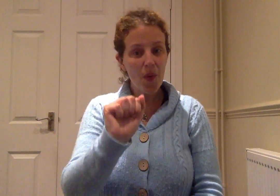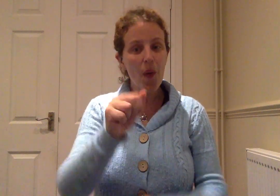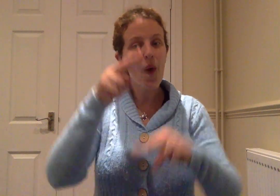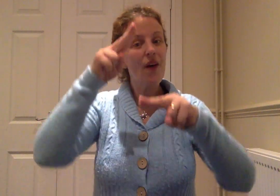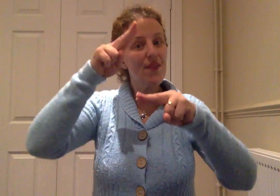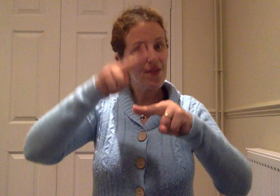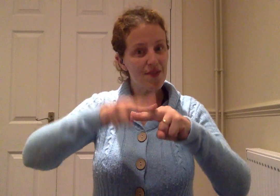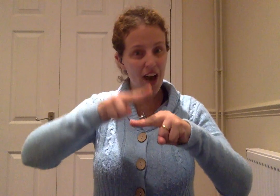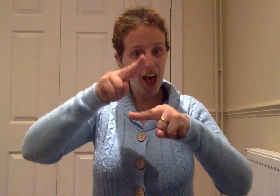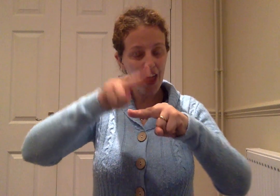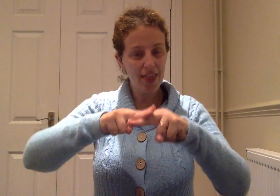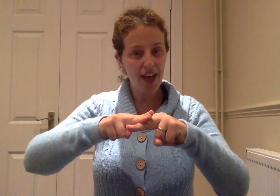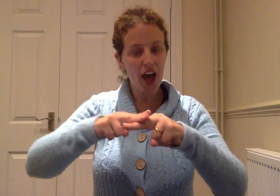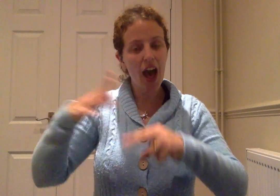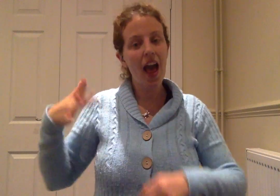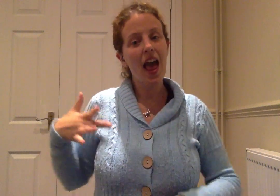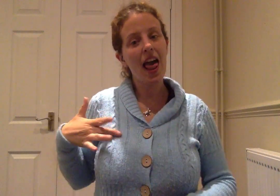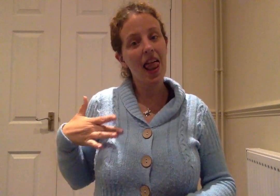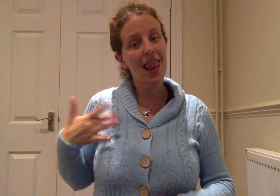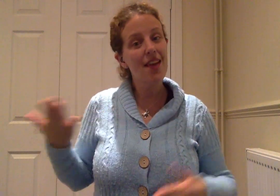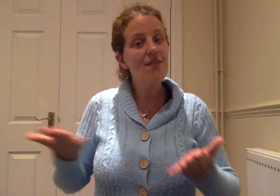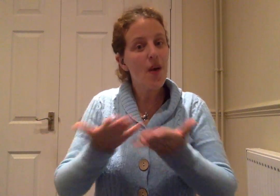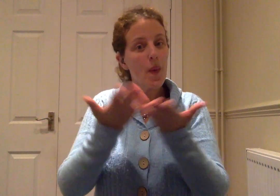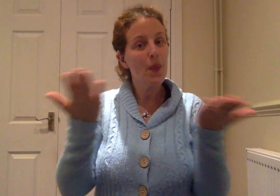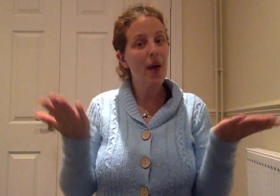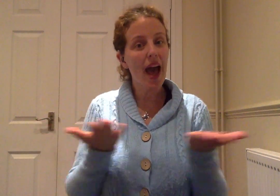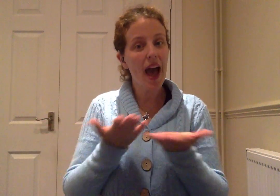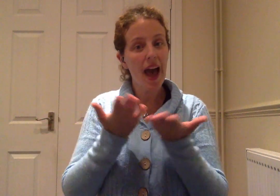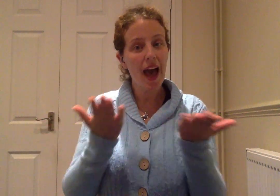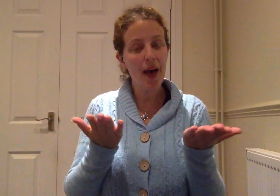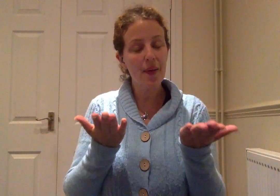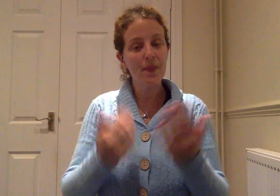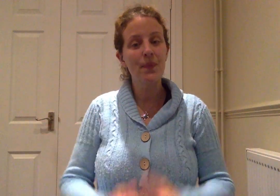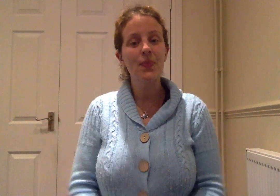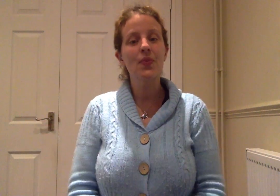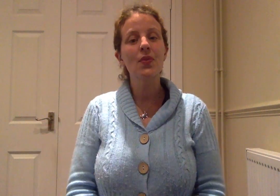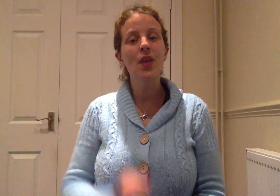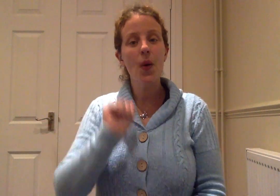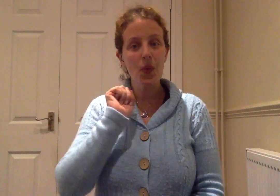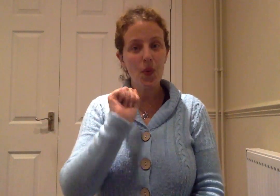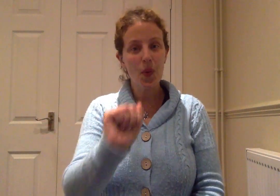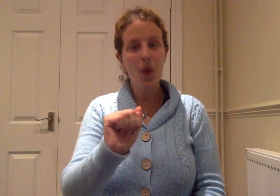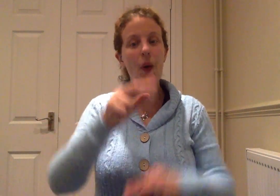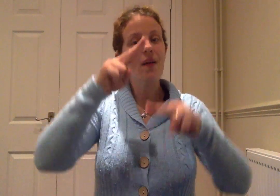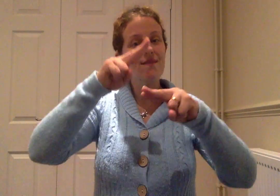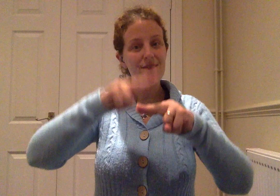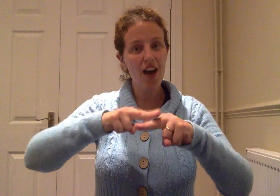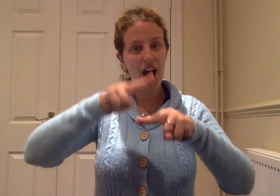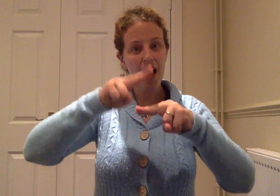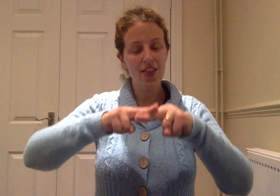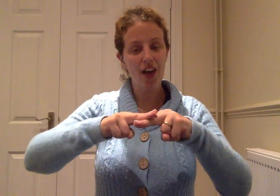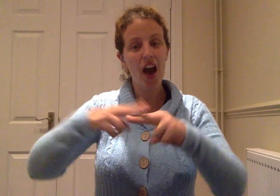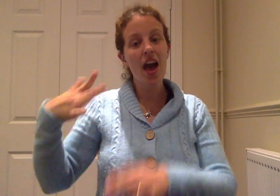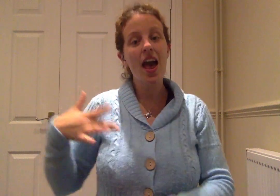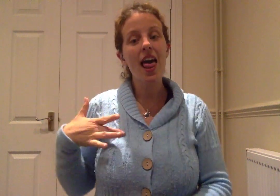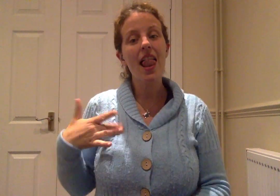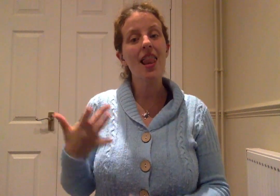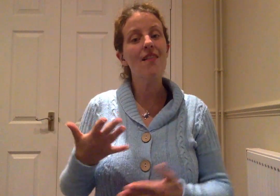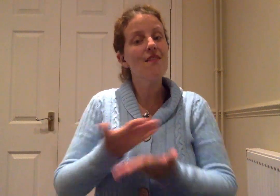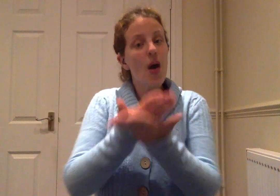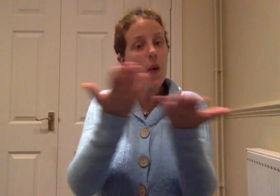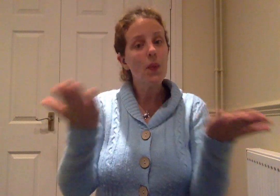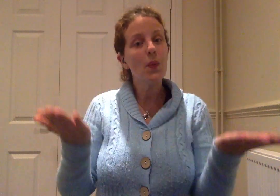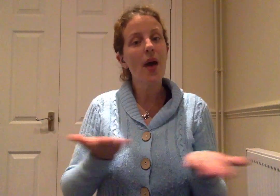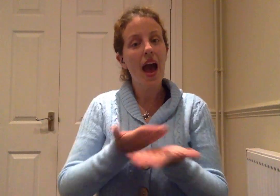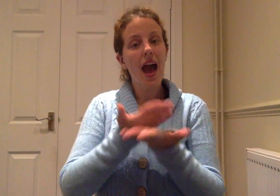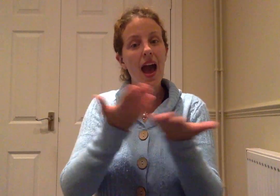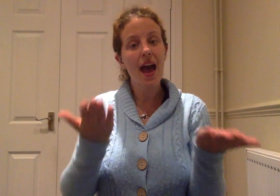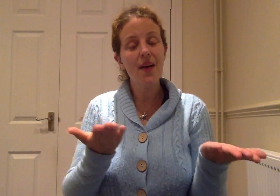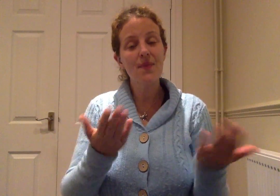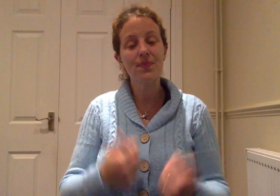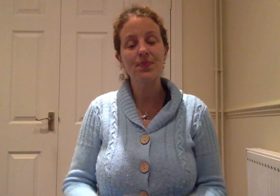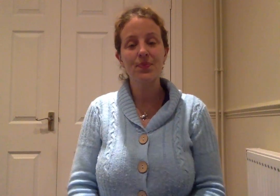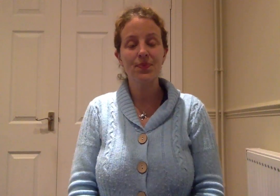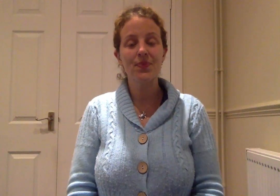Your father live where?